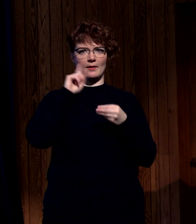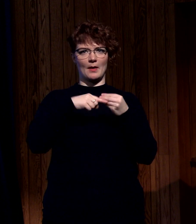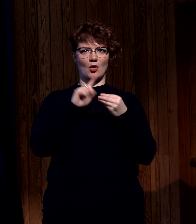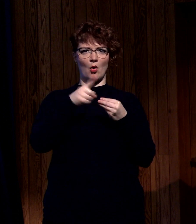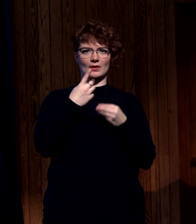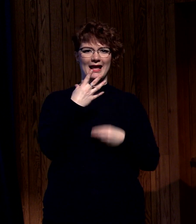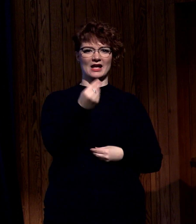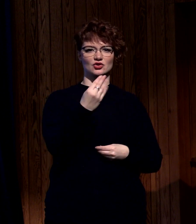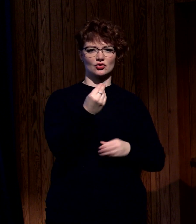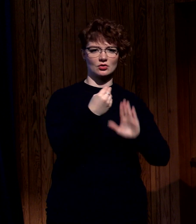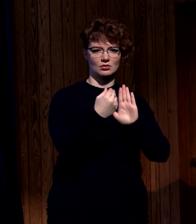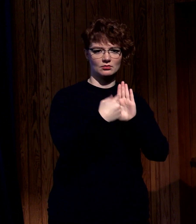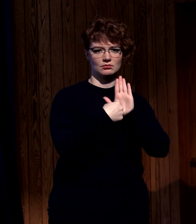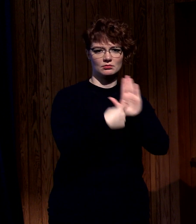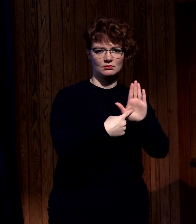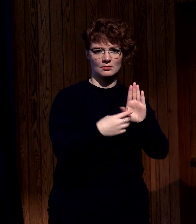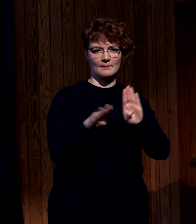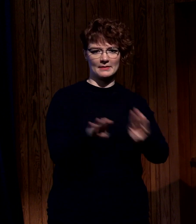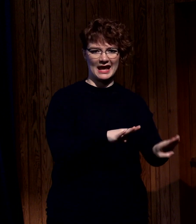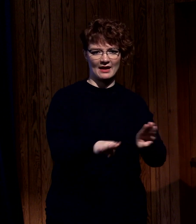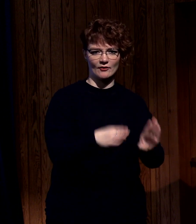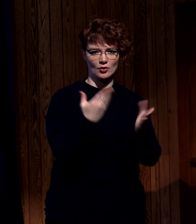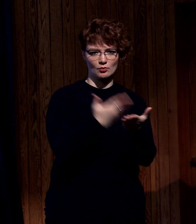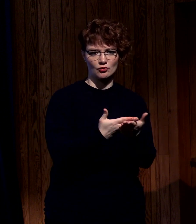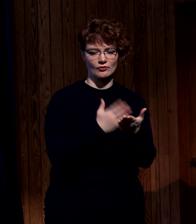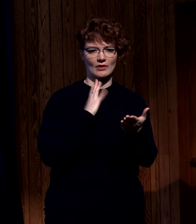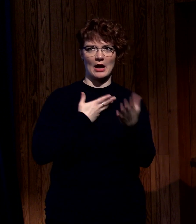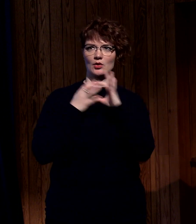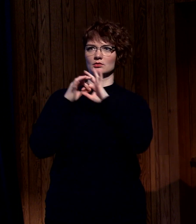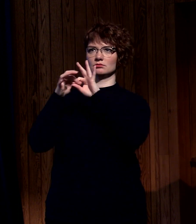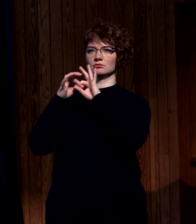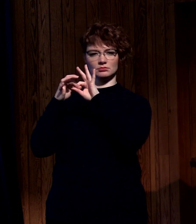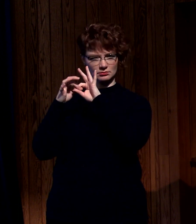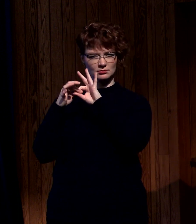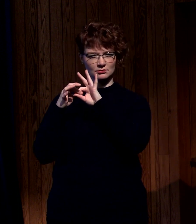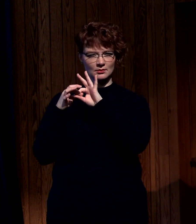external proof of that our behavior. But I believe it goes